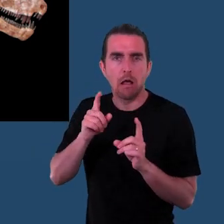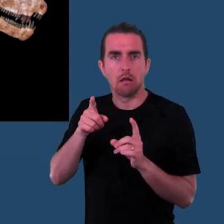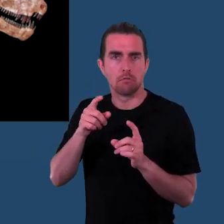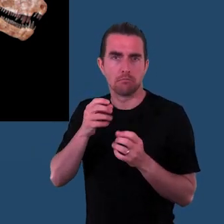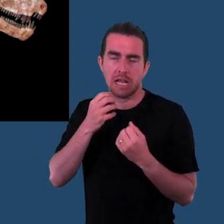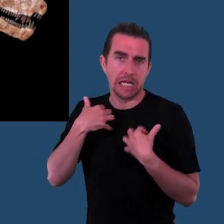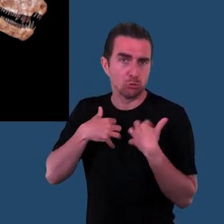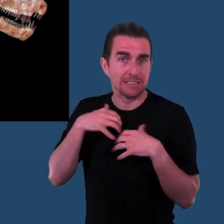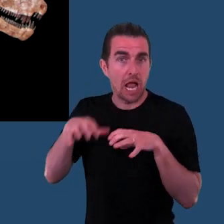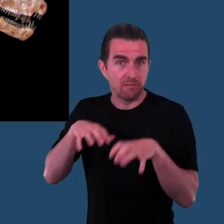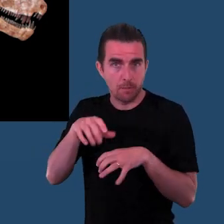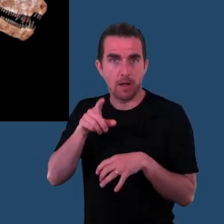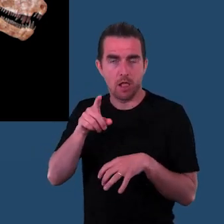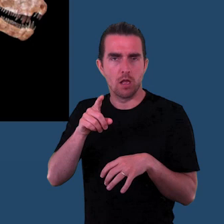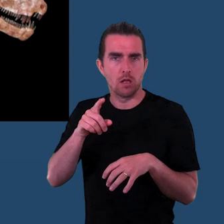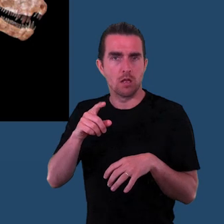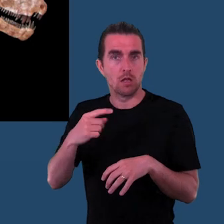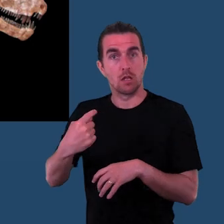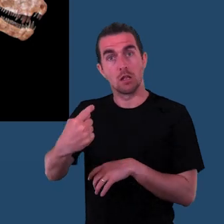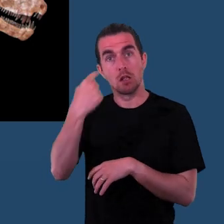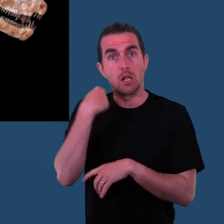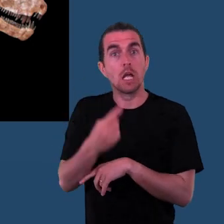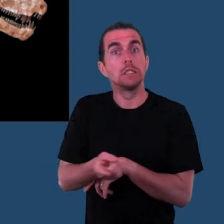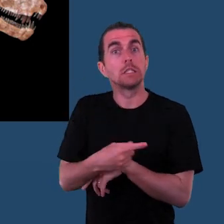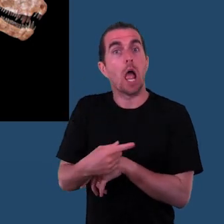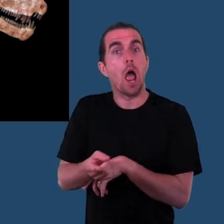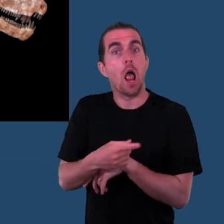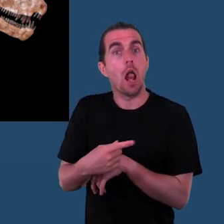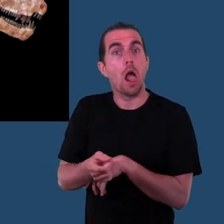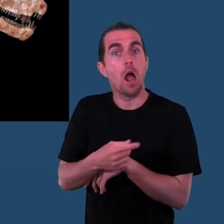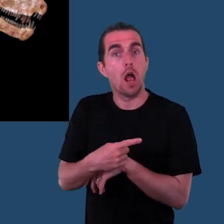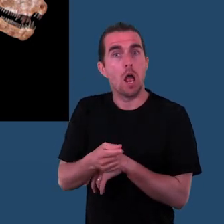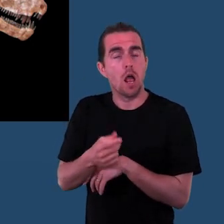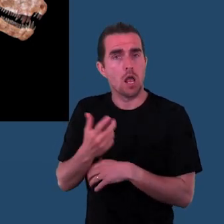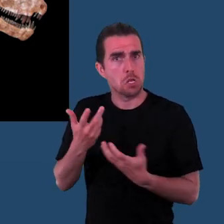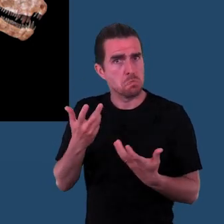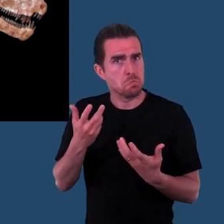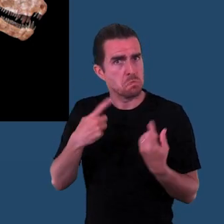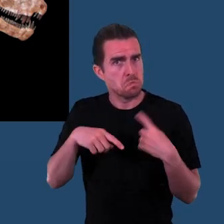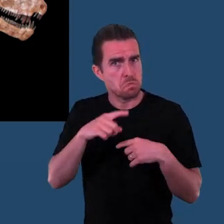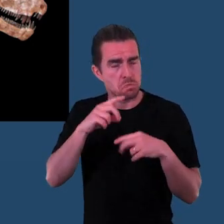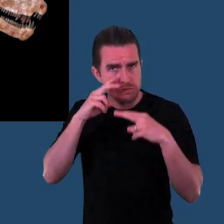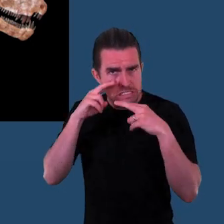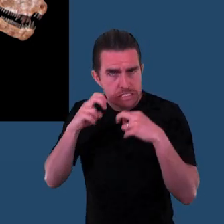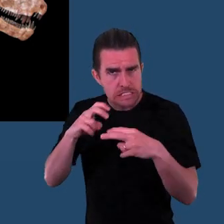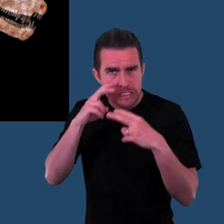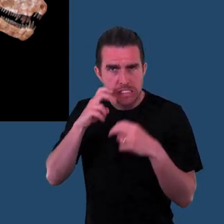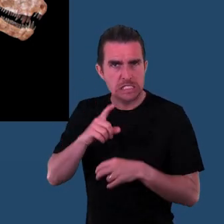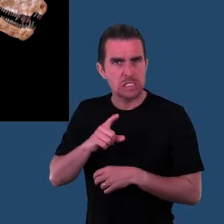I mean, the most iconic thing is that big sail on their back. And scientists are still relatively unsure